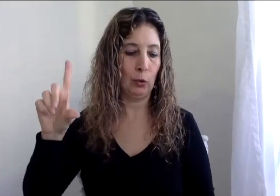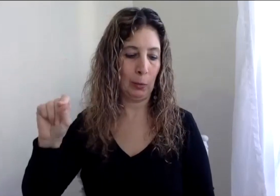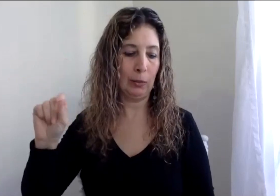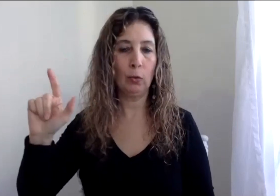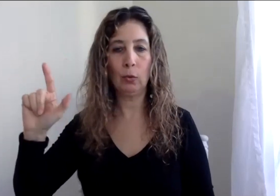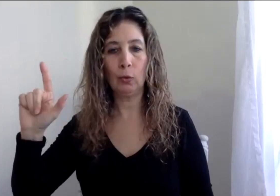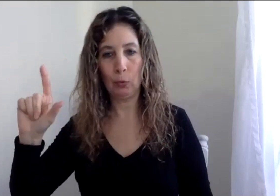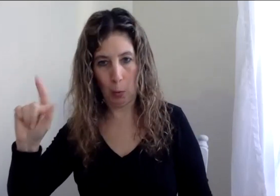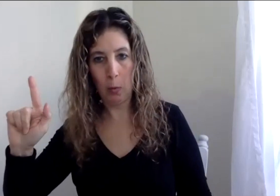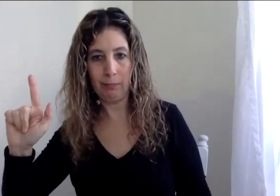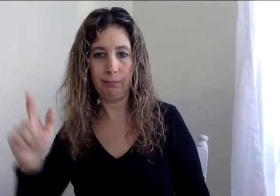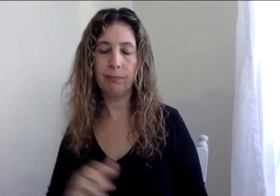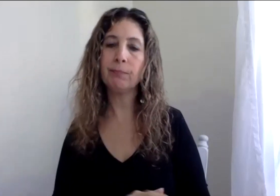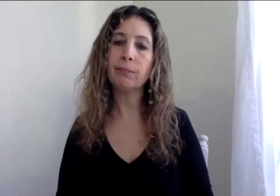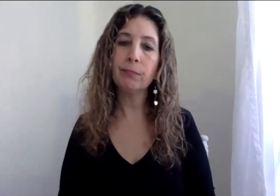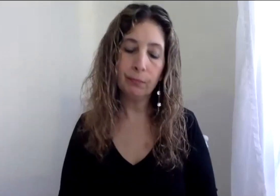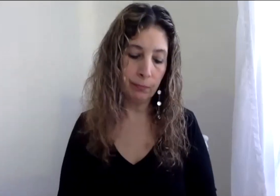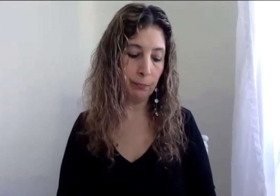and that was filed December, 16th 2021